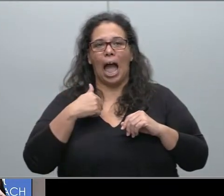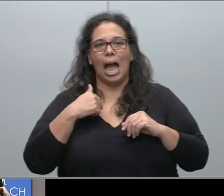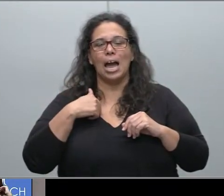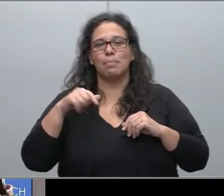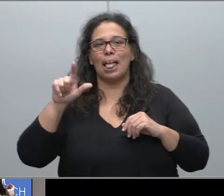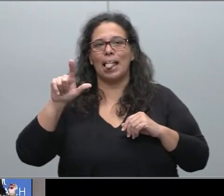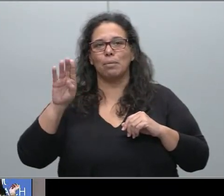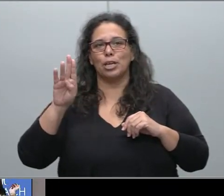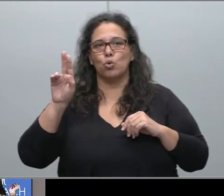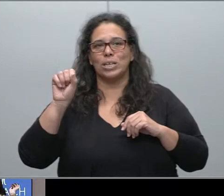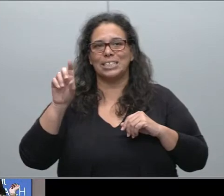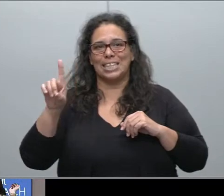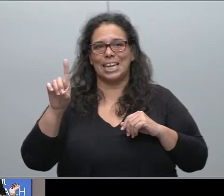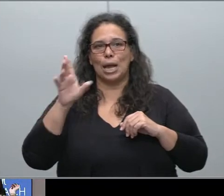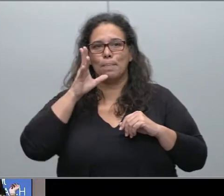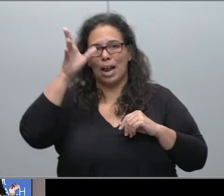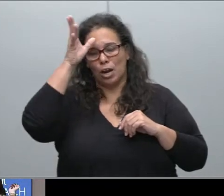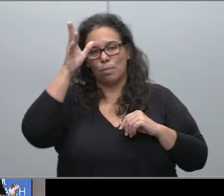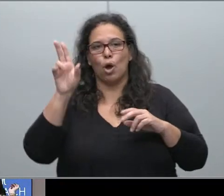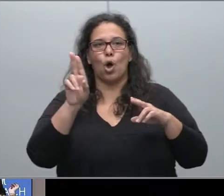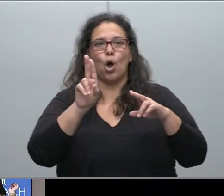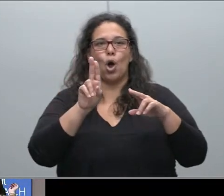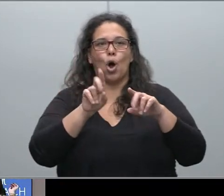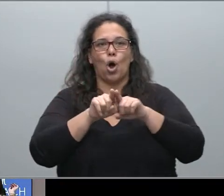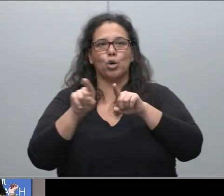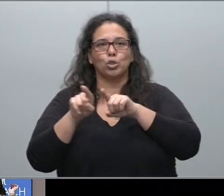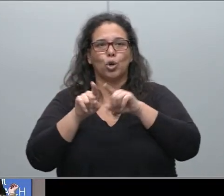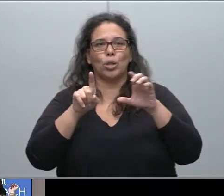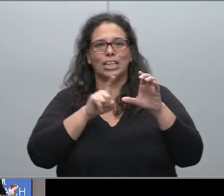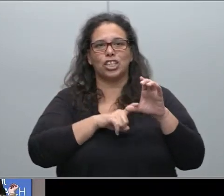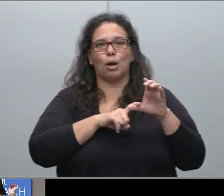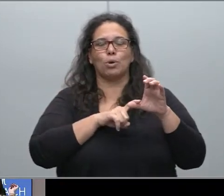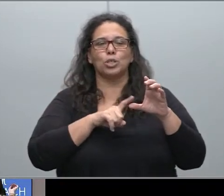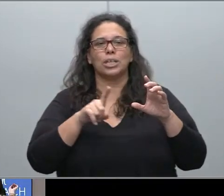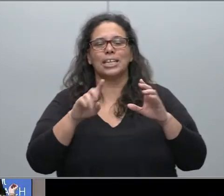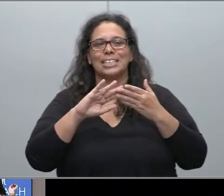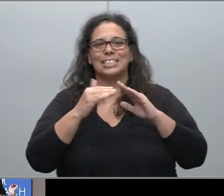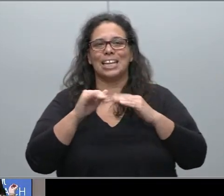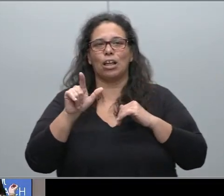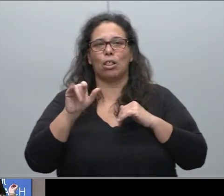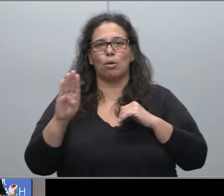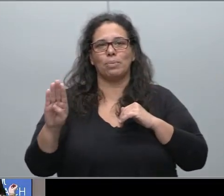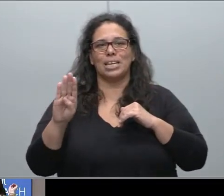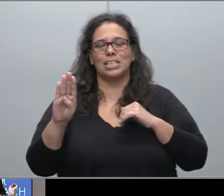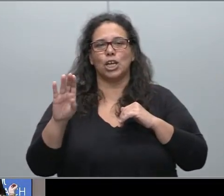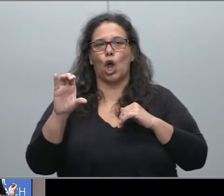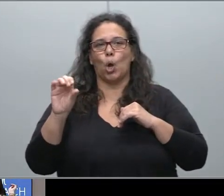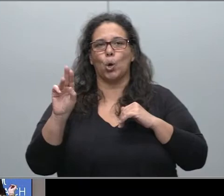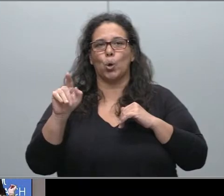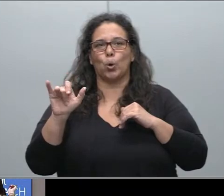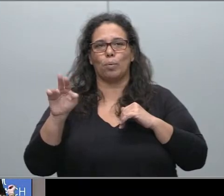at a different level. Can I have one more minute please? Yes? - Yes.